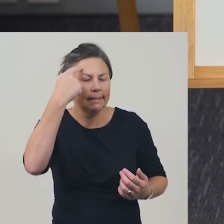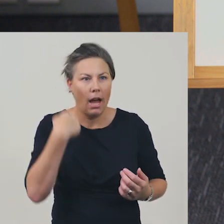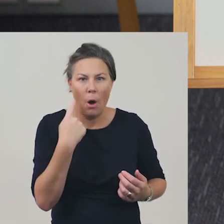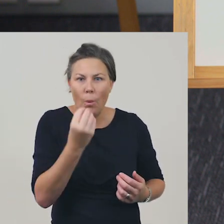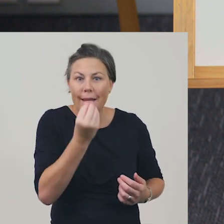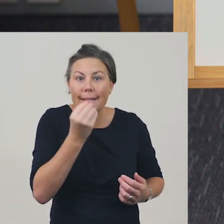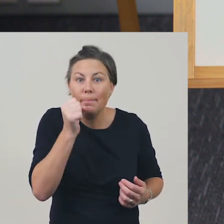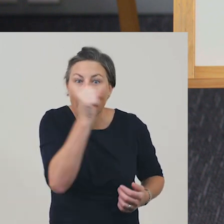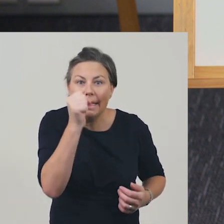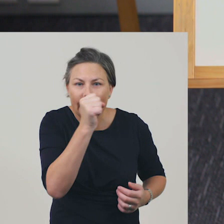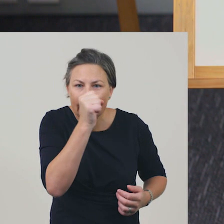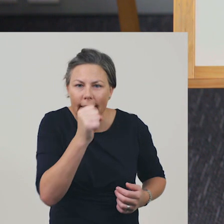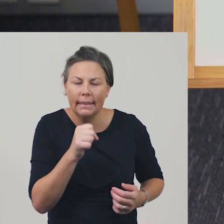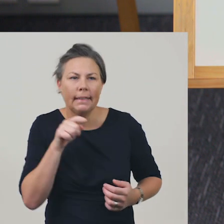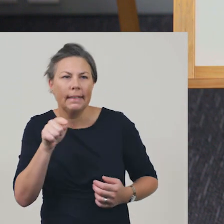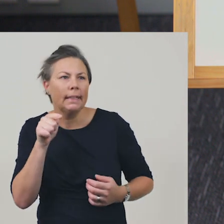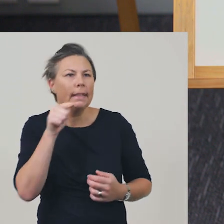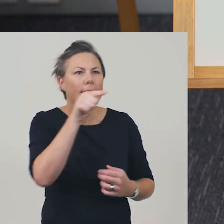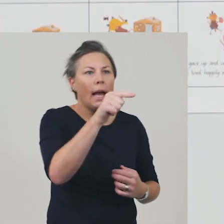He found the first little pig’s house of straw.